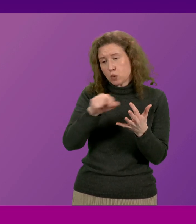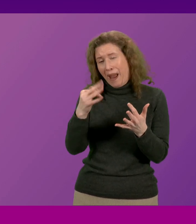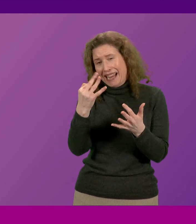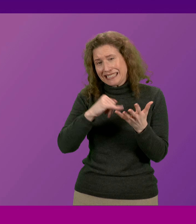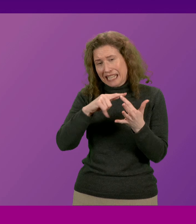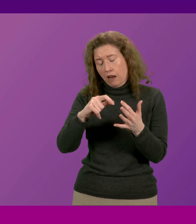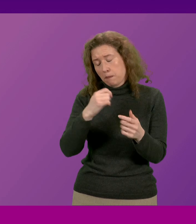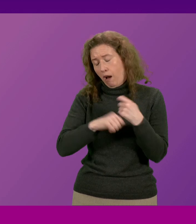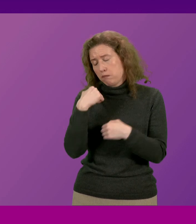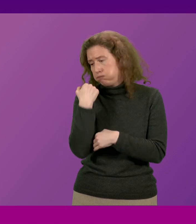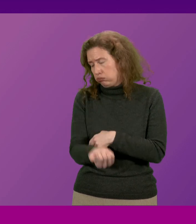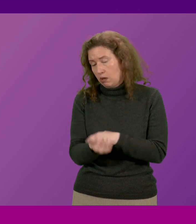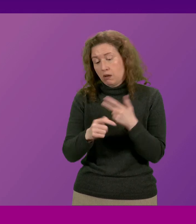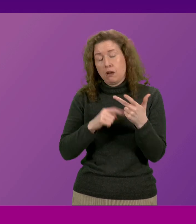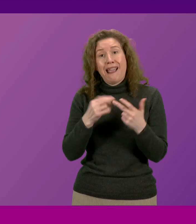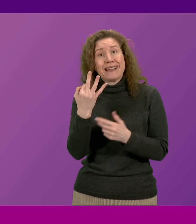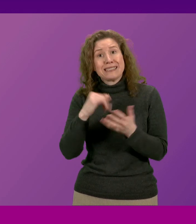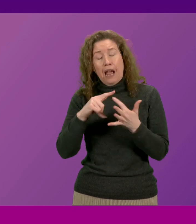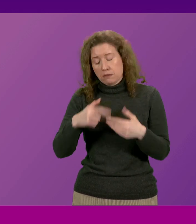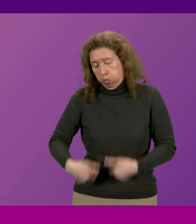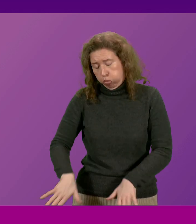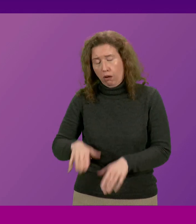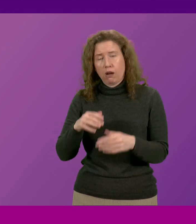her bladder will be incontinent. After 30 seconds,